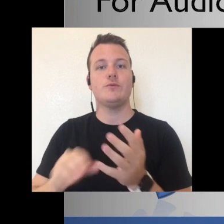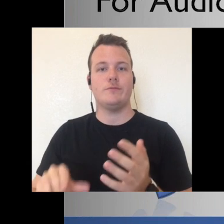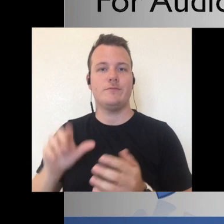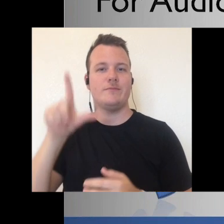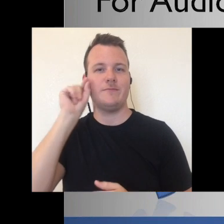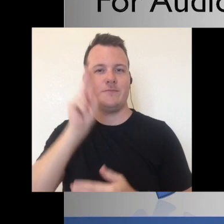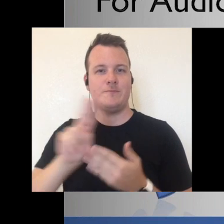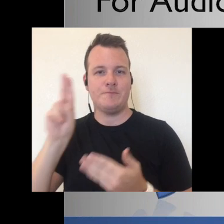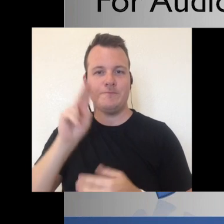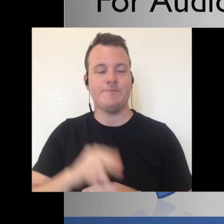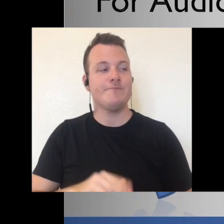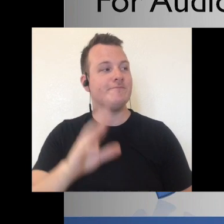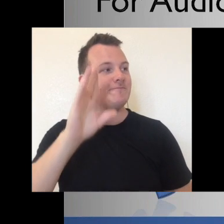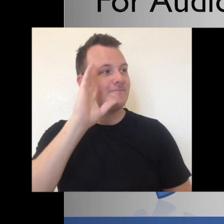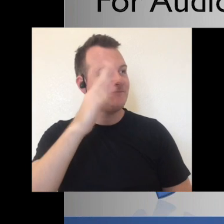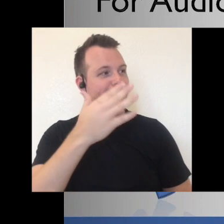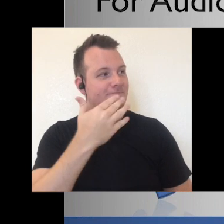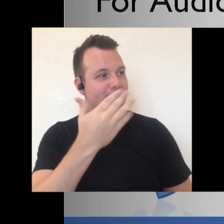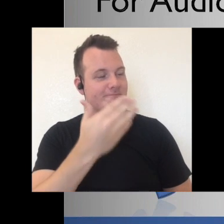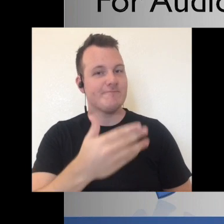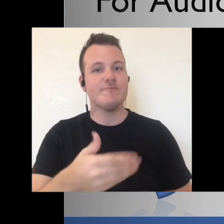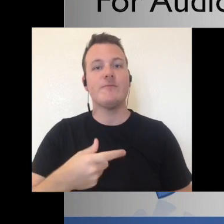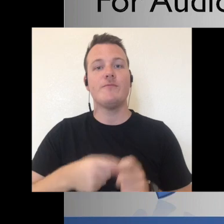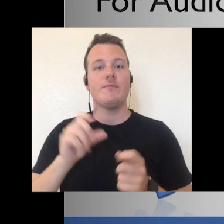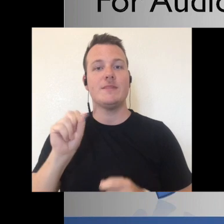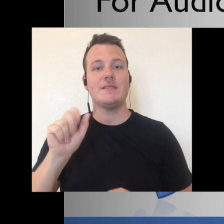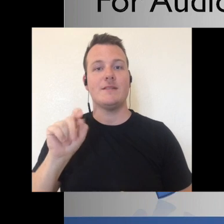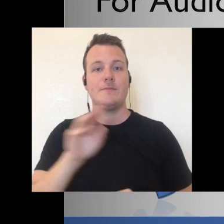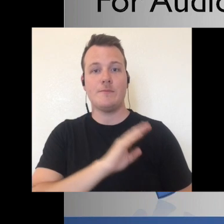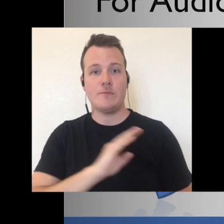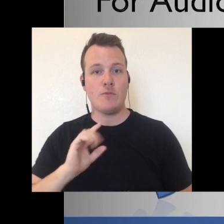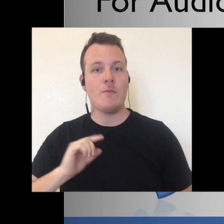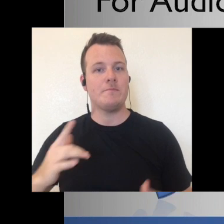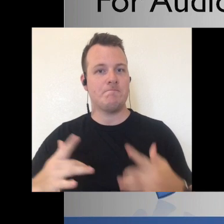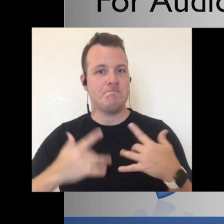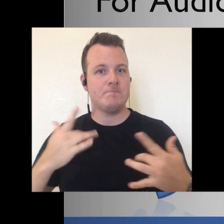you Andrew. On behalf of the SADA board I am excited for the opportunity to